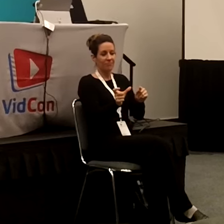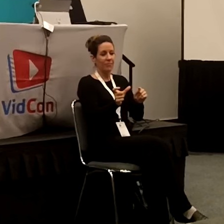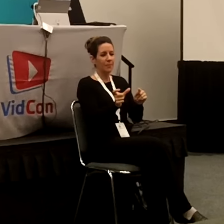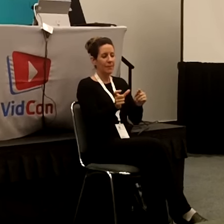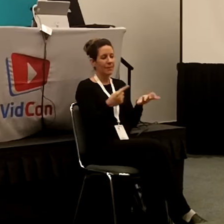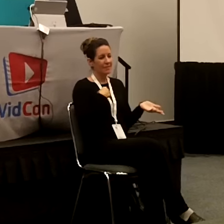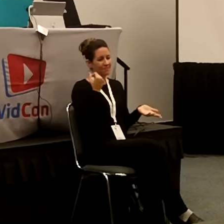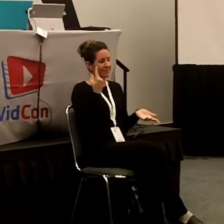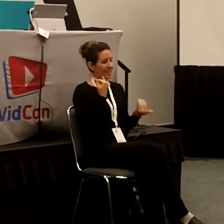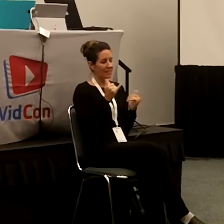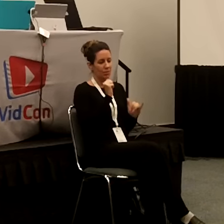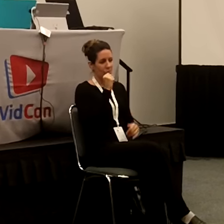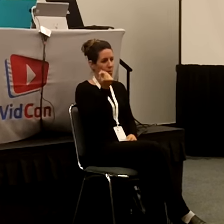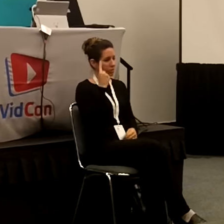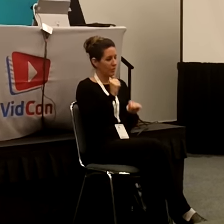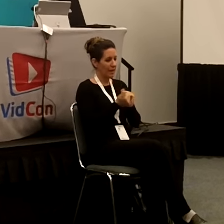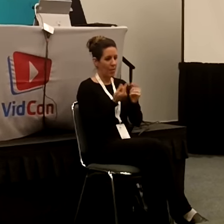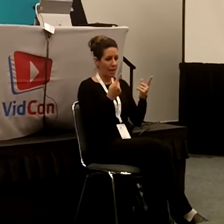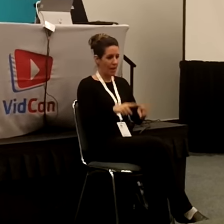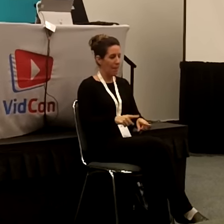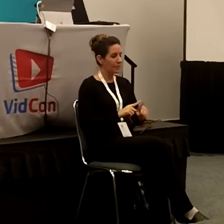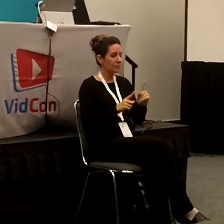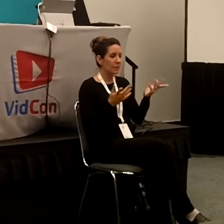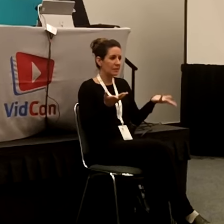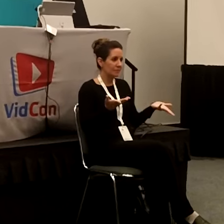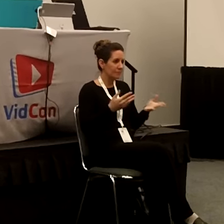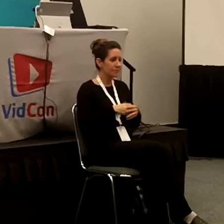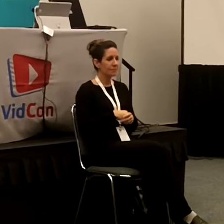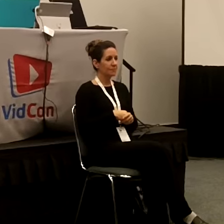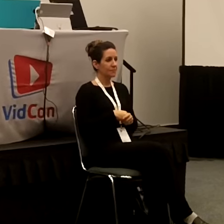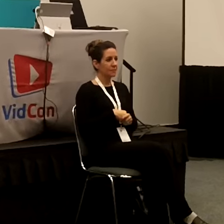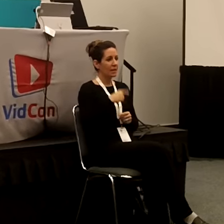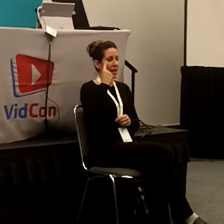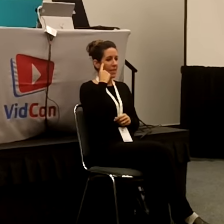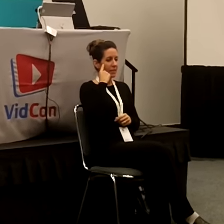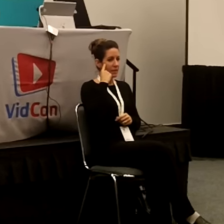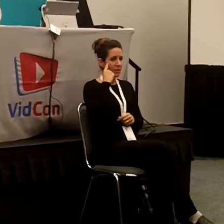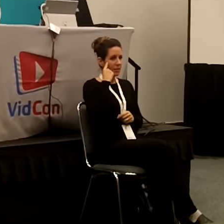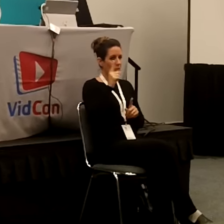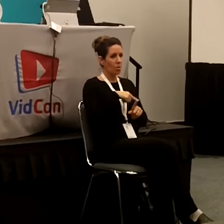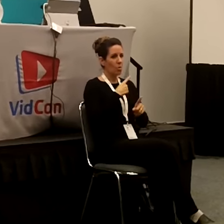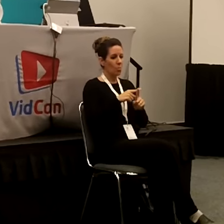I still don't understand how that happens. I think this is when it gets more technical.